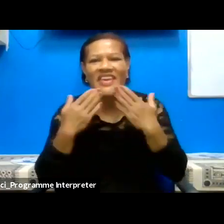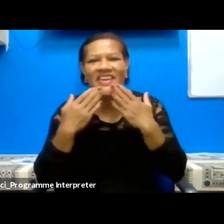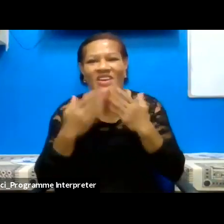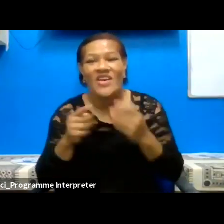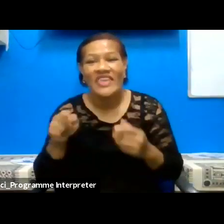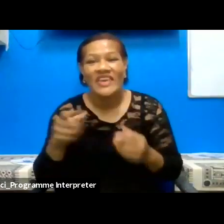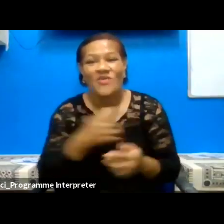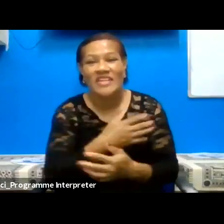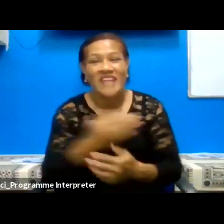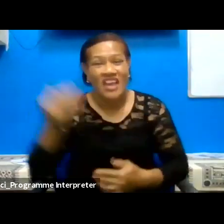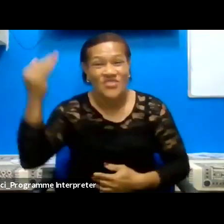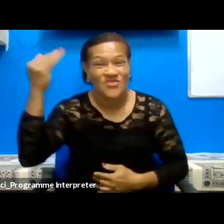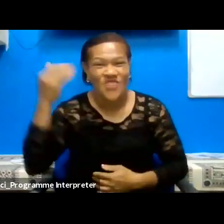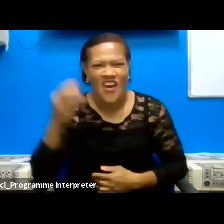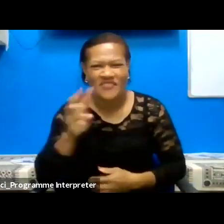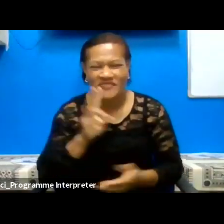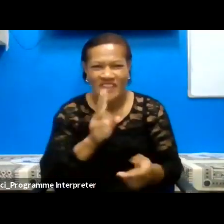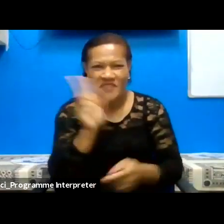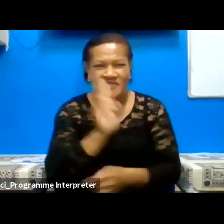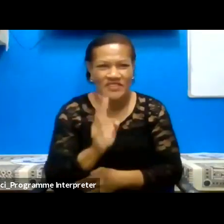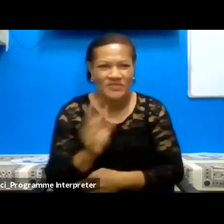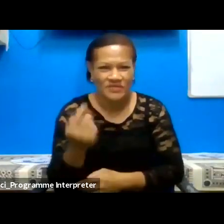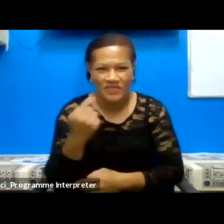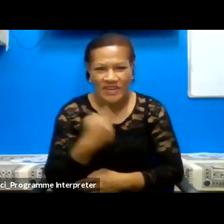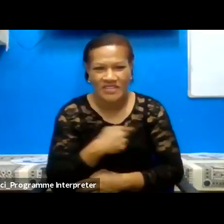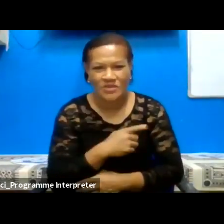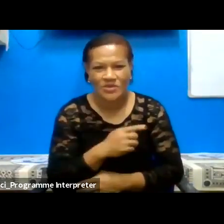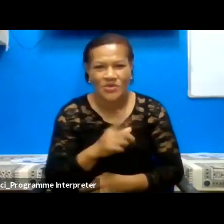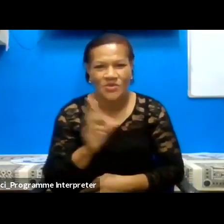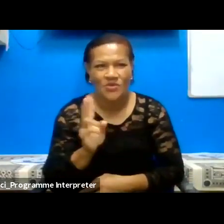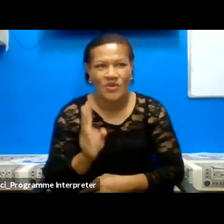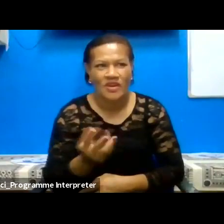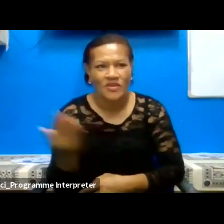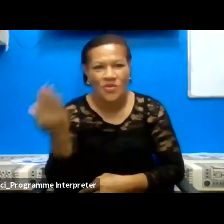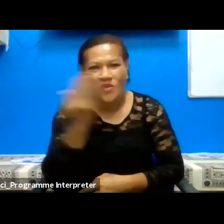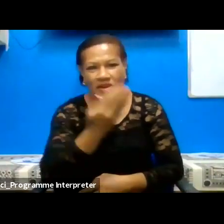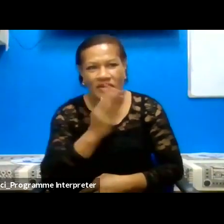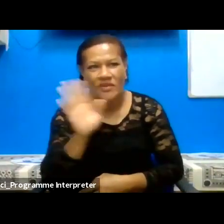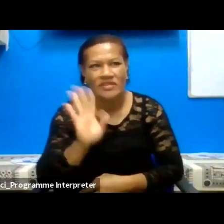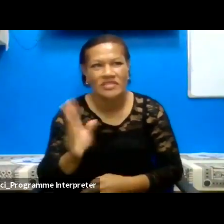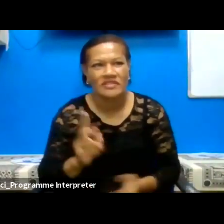not only through the Zoom platform but also